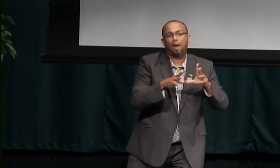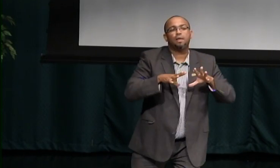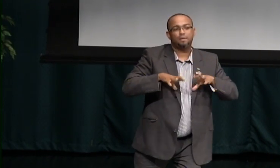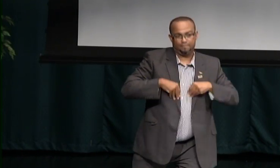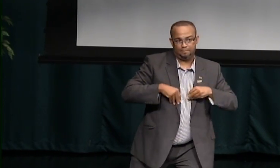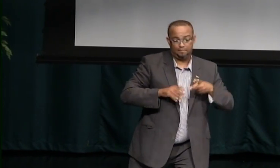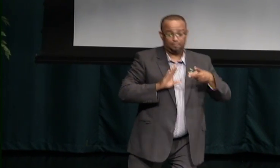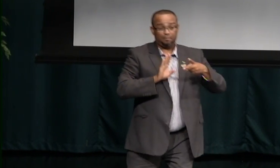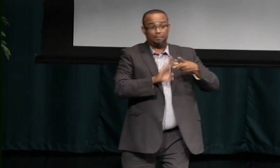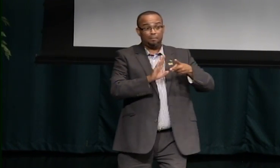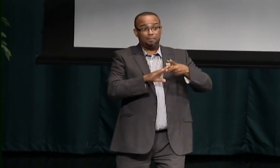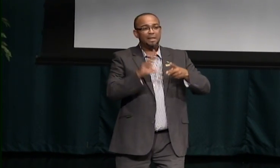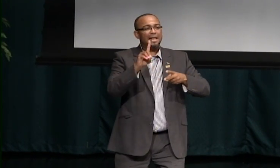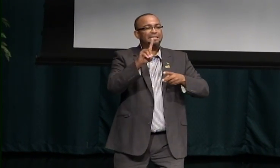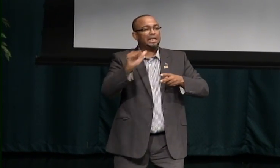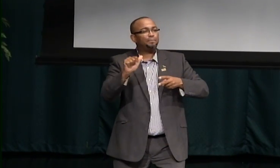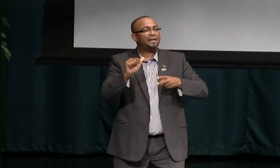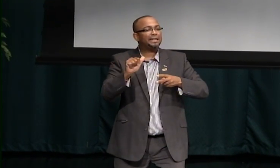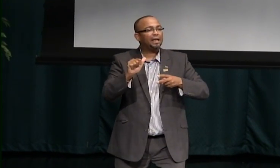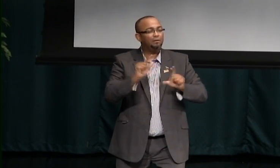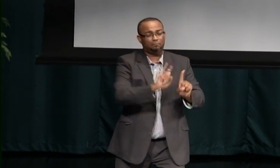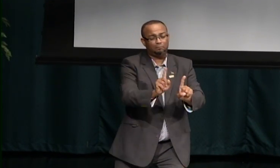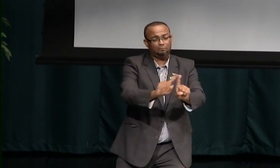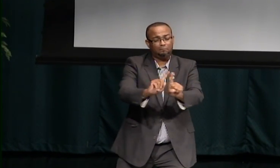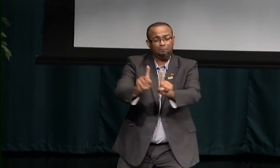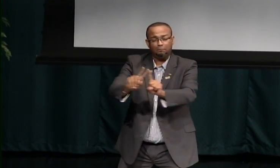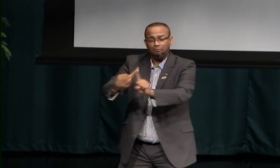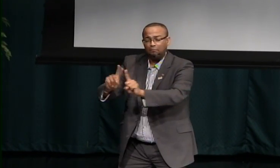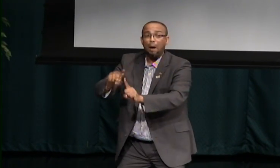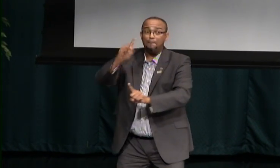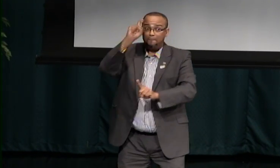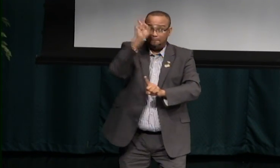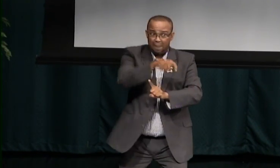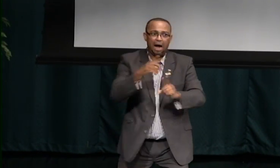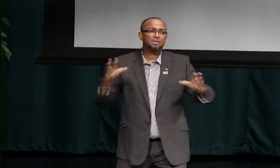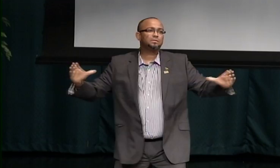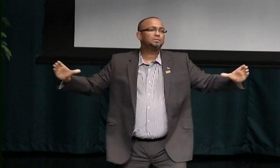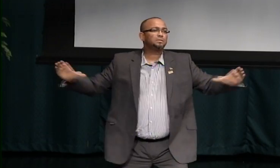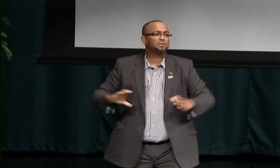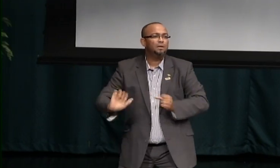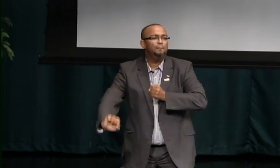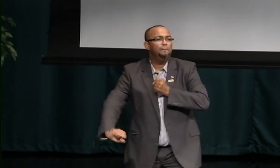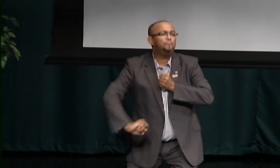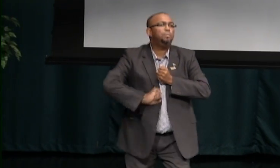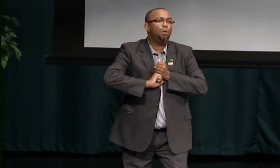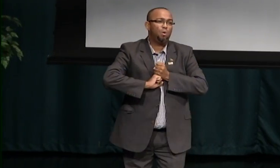to understand our cause. Then we went to all different kinds of disability groups